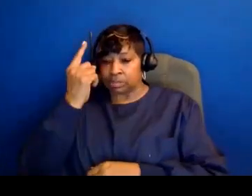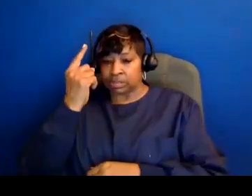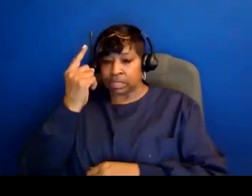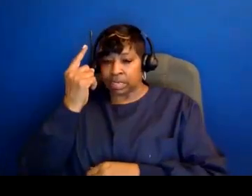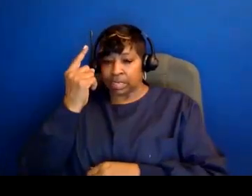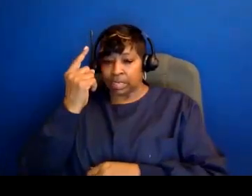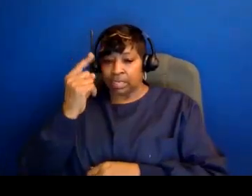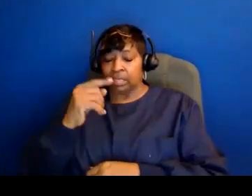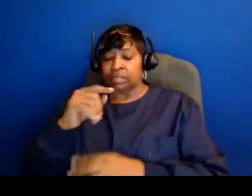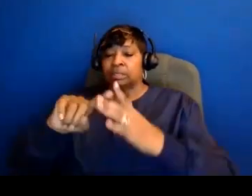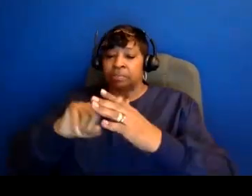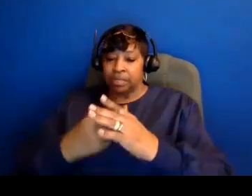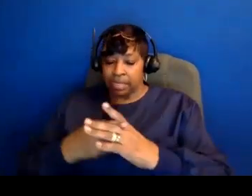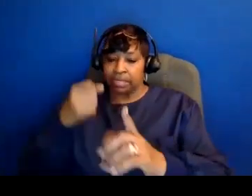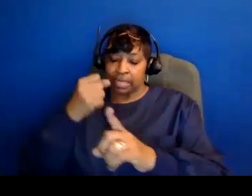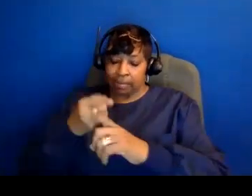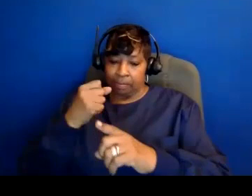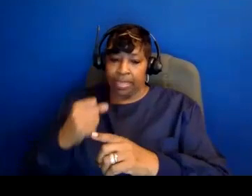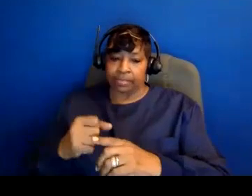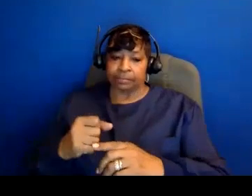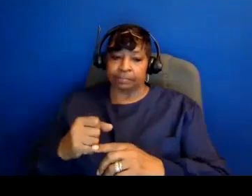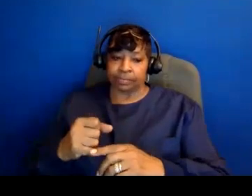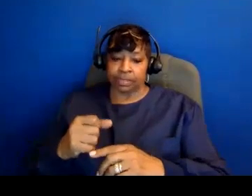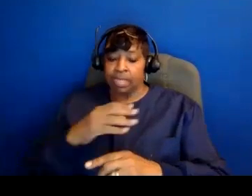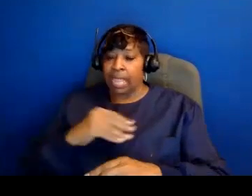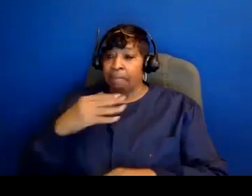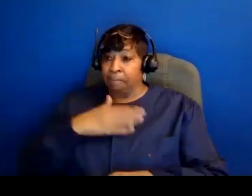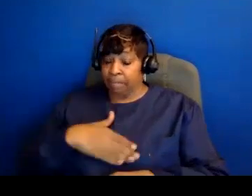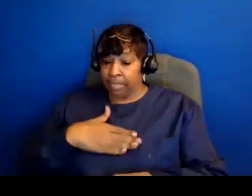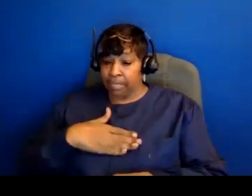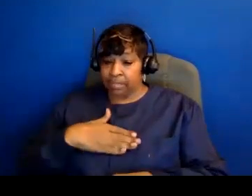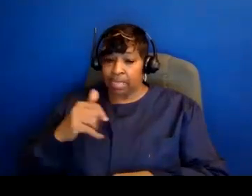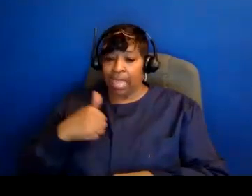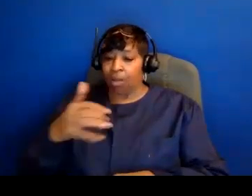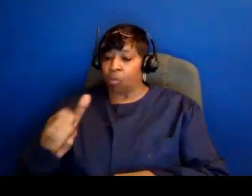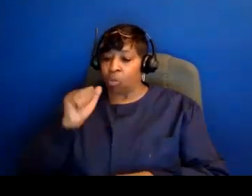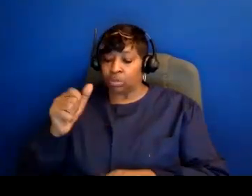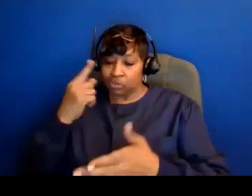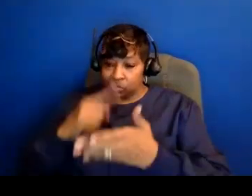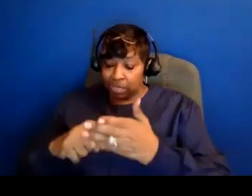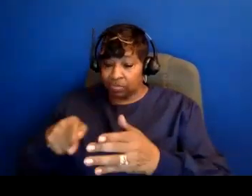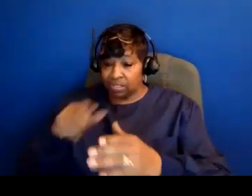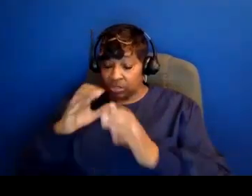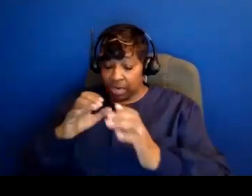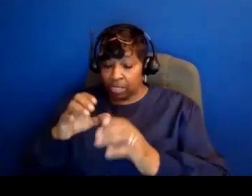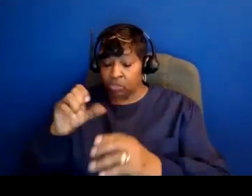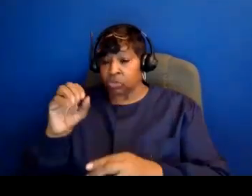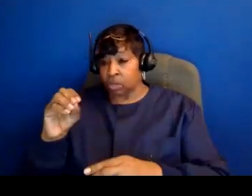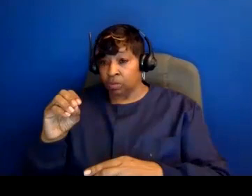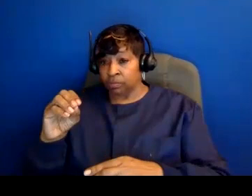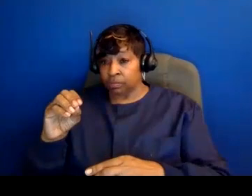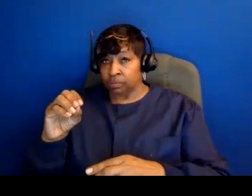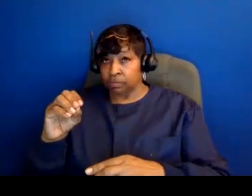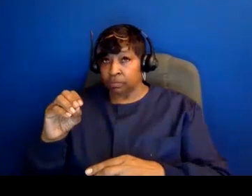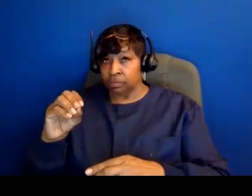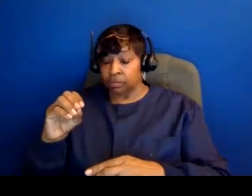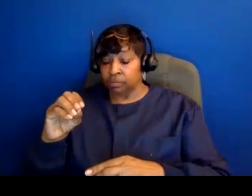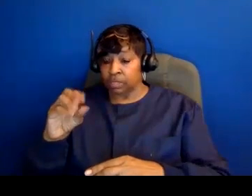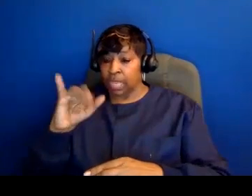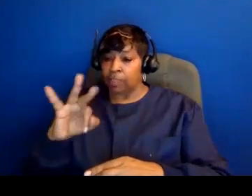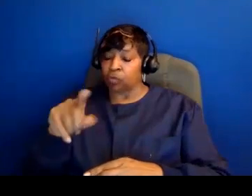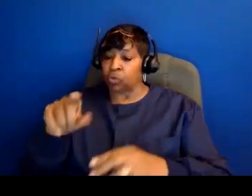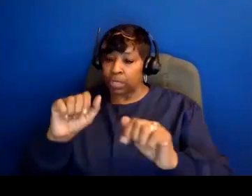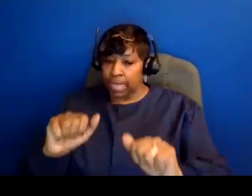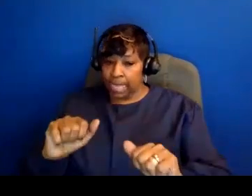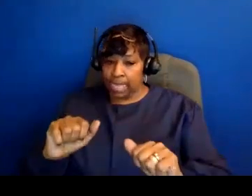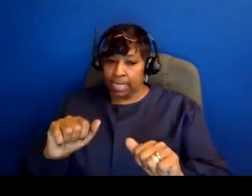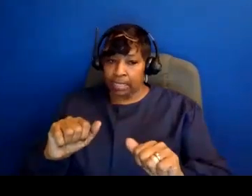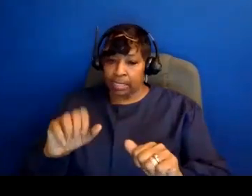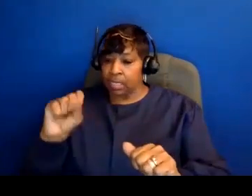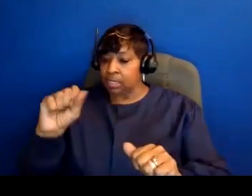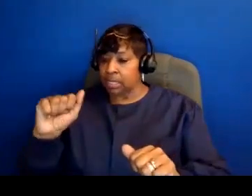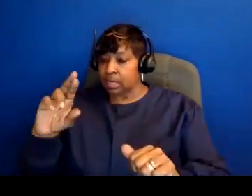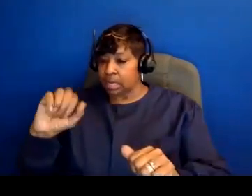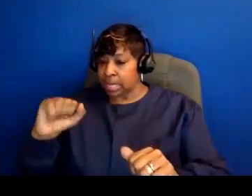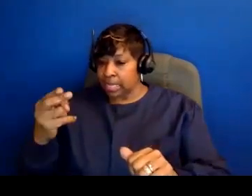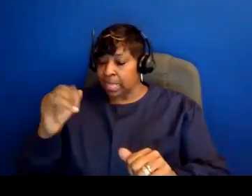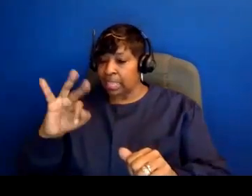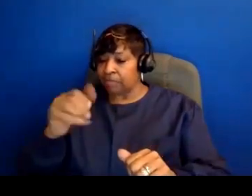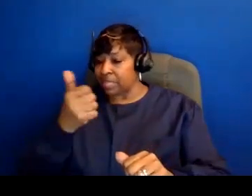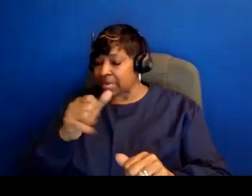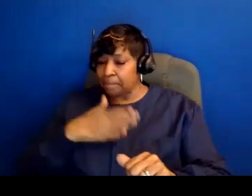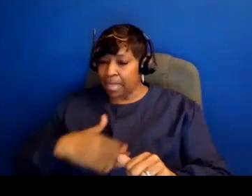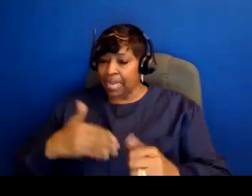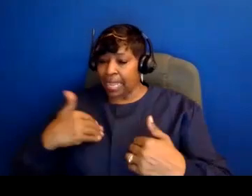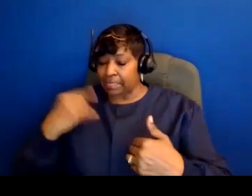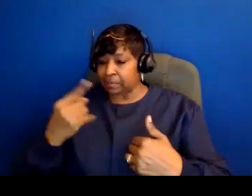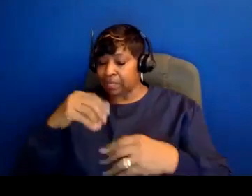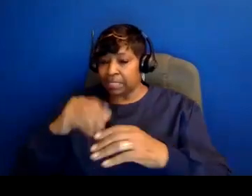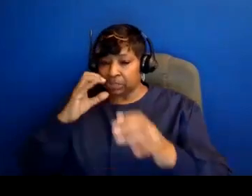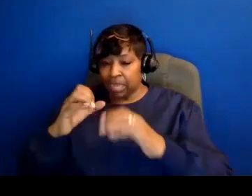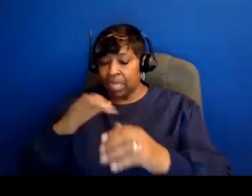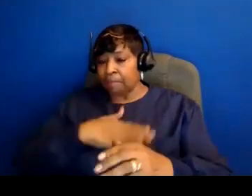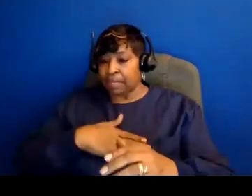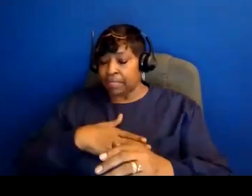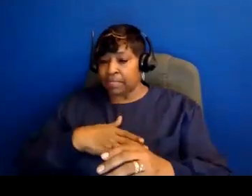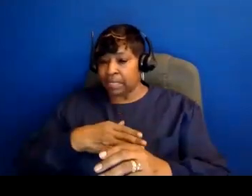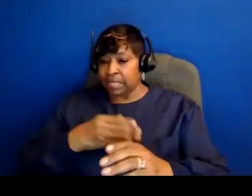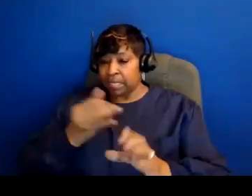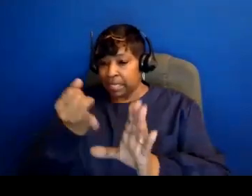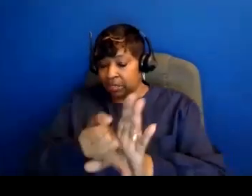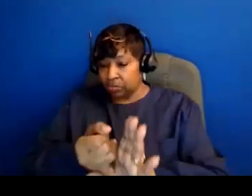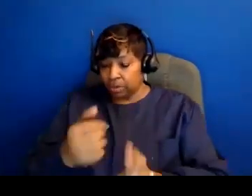lauravanpuymbrouck: exploring ableism can help us really understand that marginalization and discrimination of all the different communities and groups, and having a method to measure ableism is key to better understanding it in order to be begin to impact it.